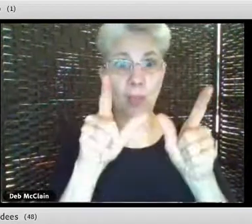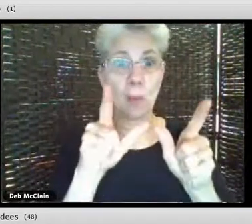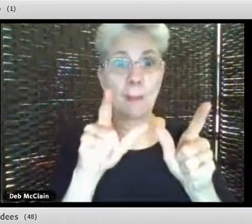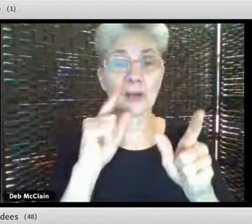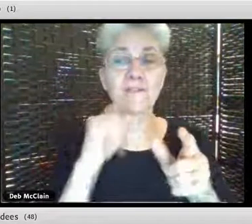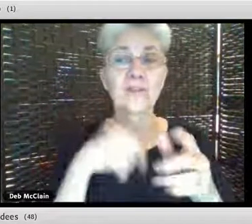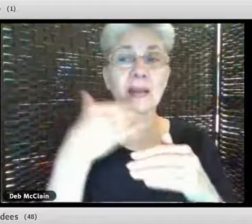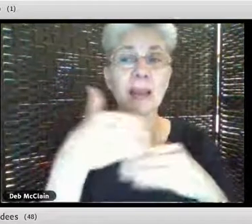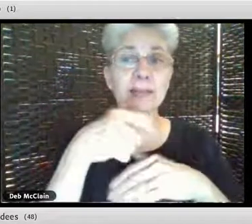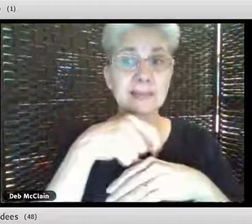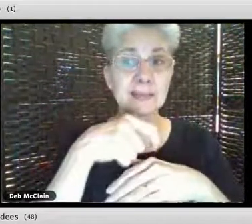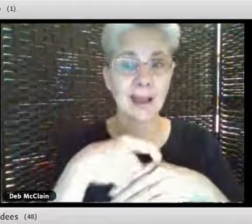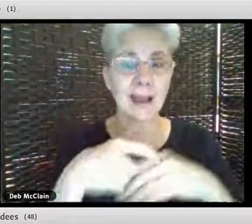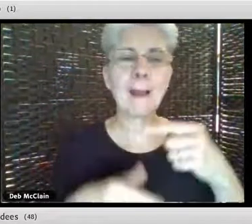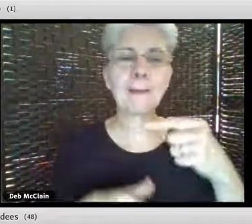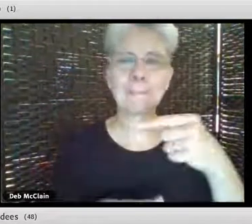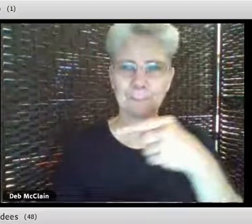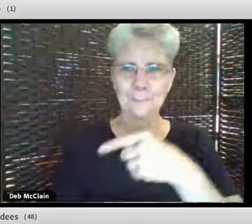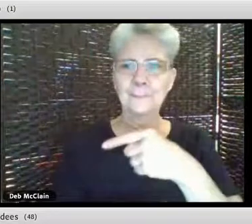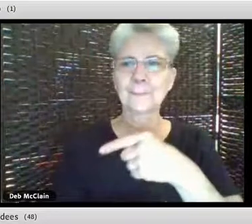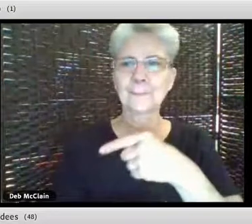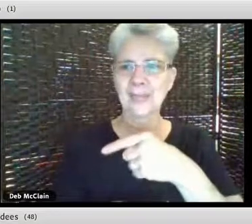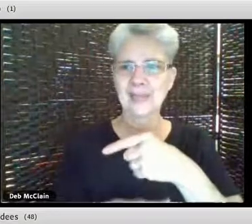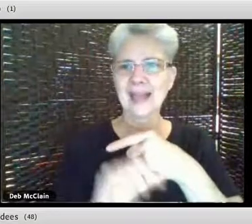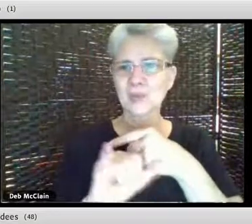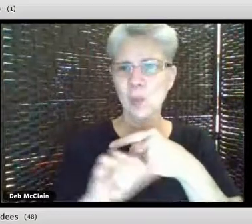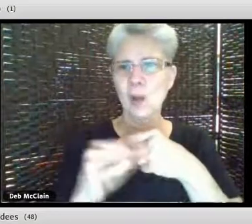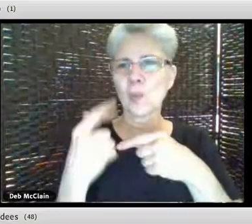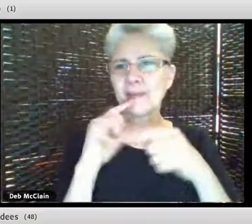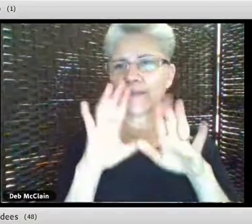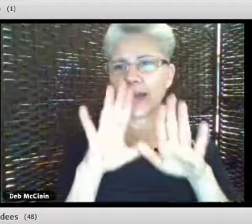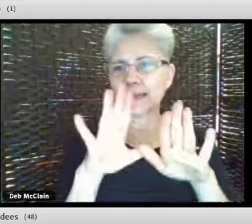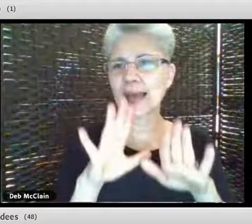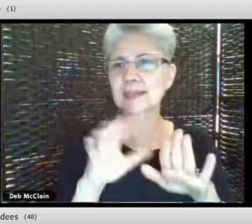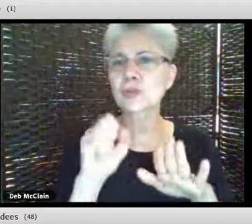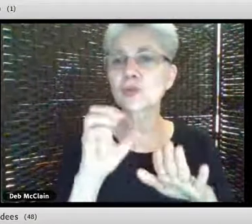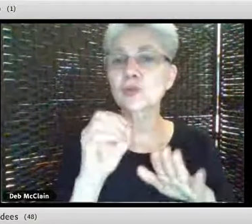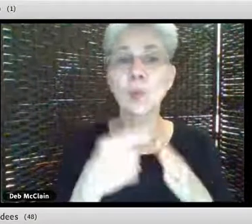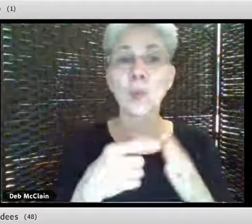so if you're interested in coming next time to learn a few more Google products, that would be fantastic.